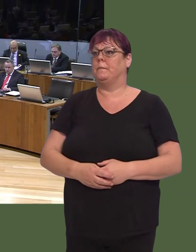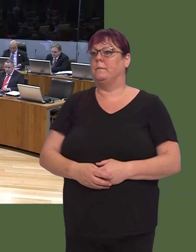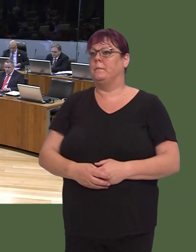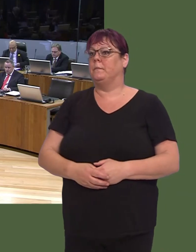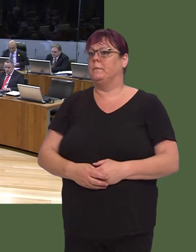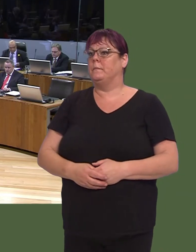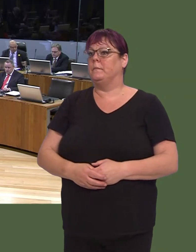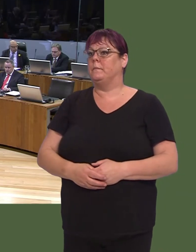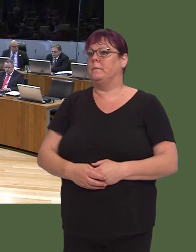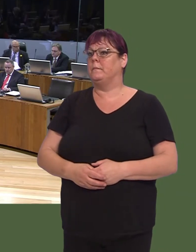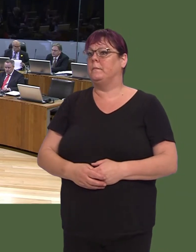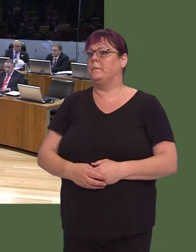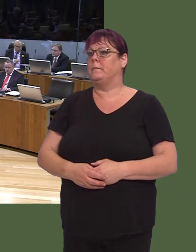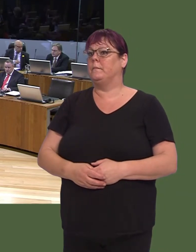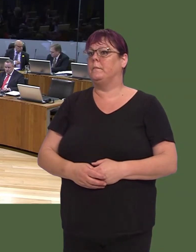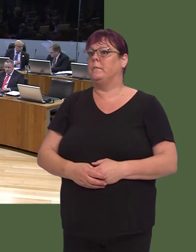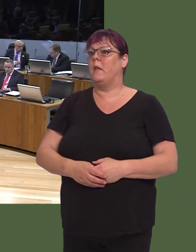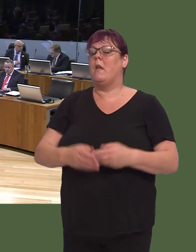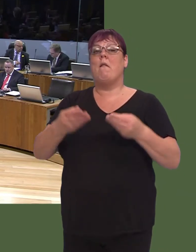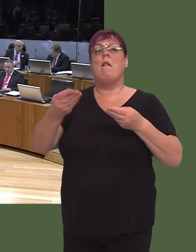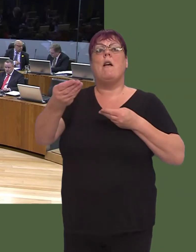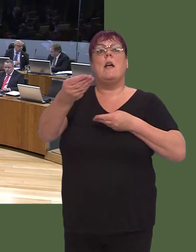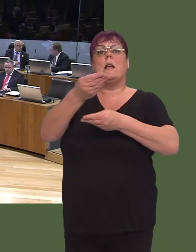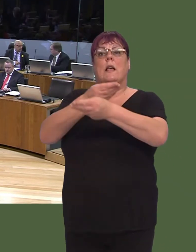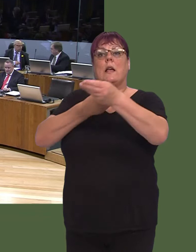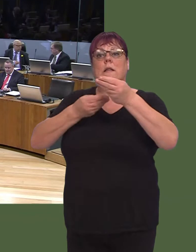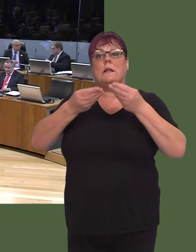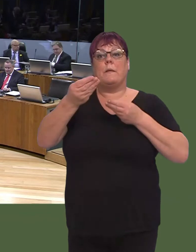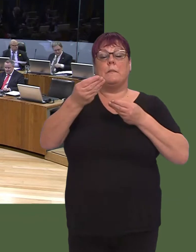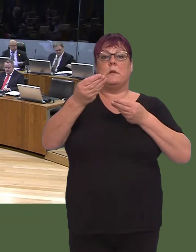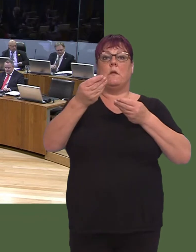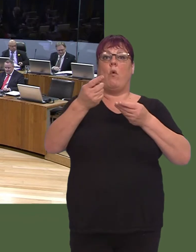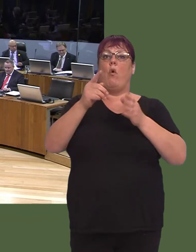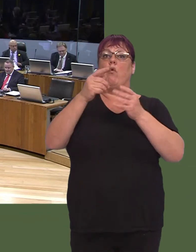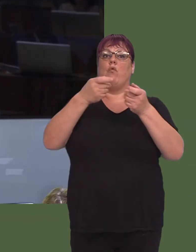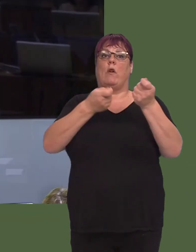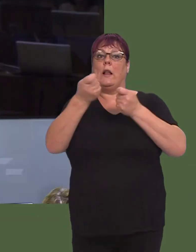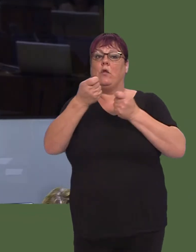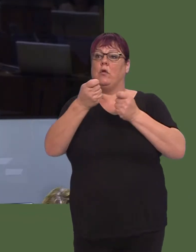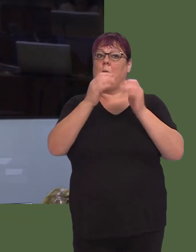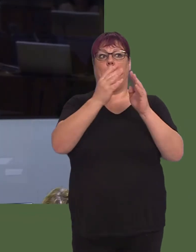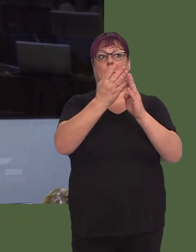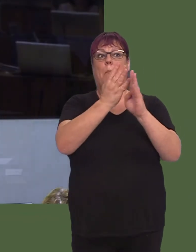What is the Welsh Government's assessment of the impact of a customs or regulatory border in the Irish Sea?